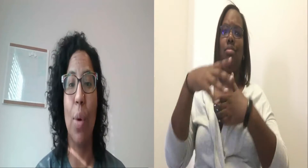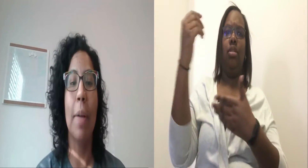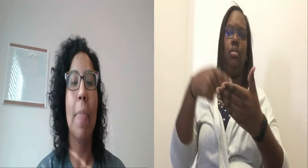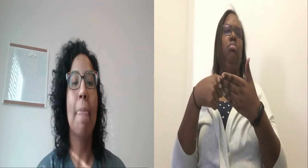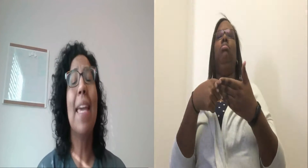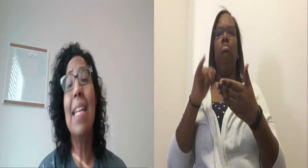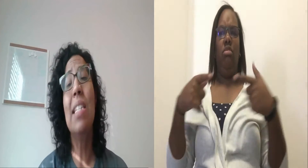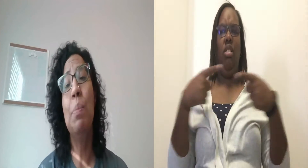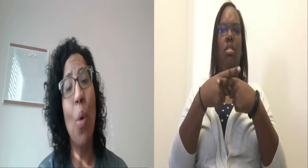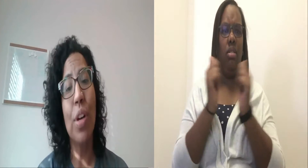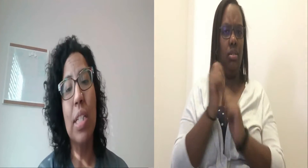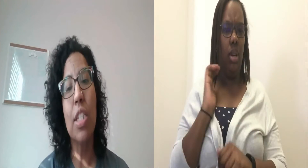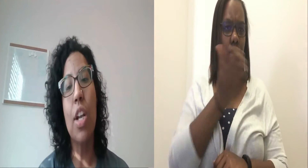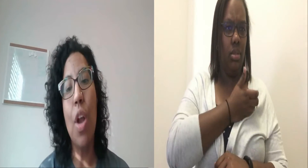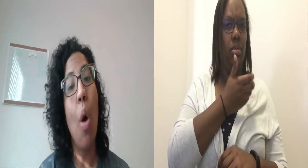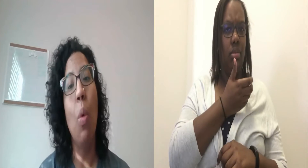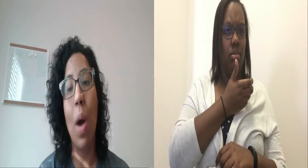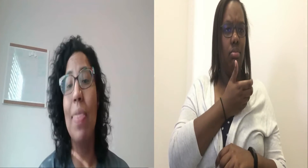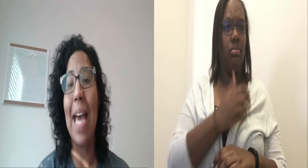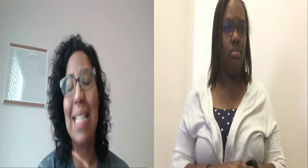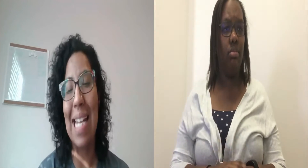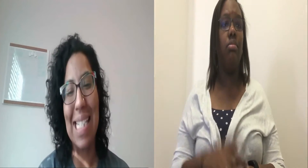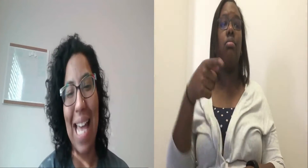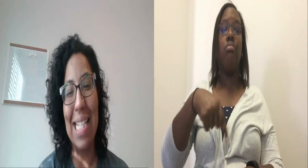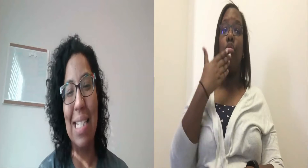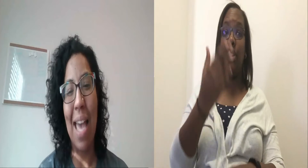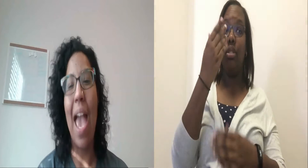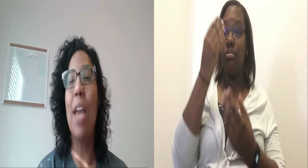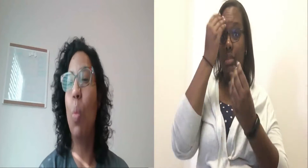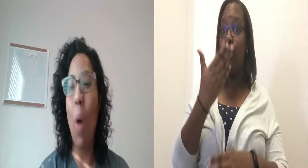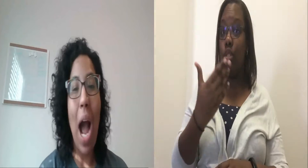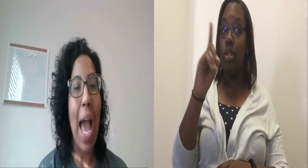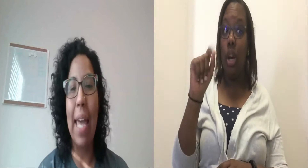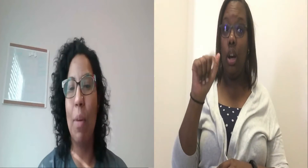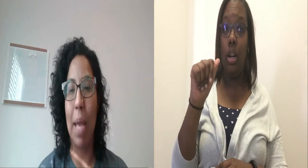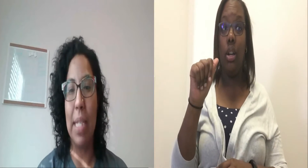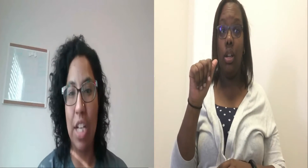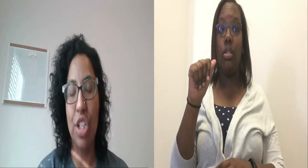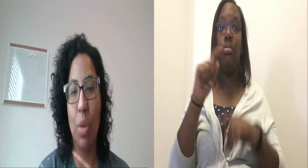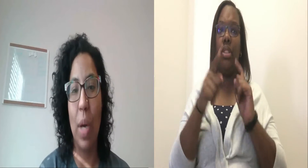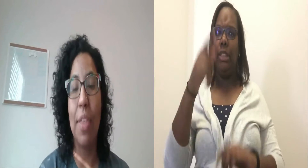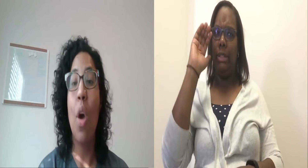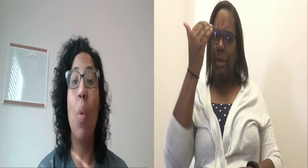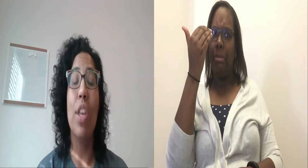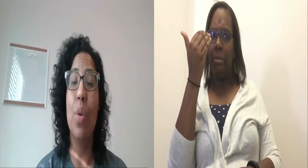for. It is important to know what that data says and why there might be tension with what you're